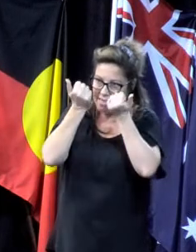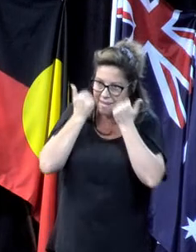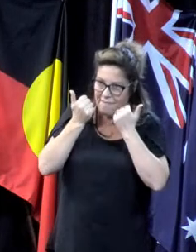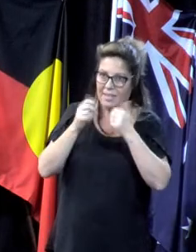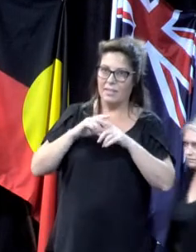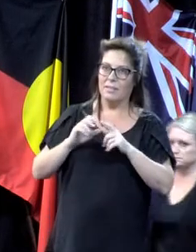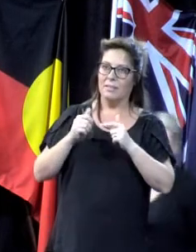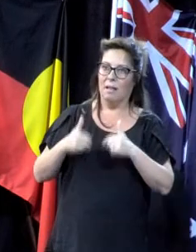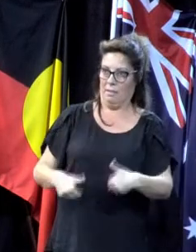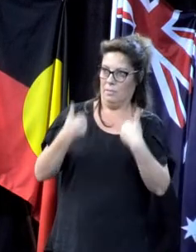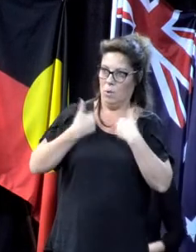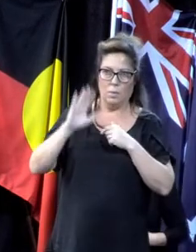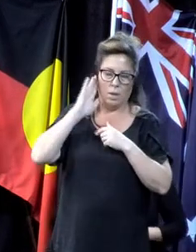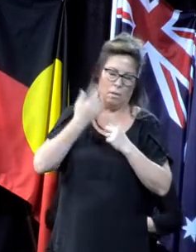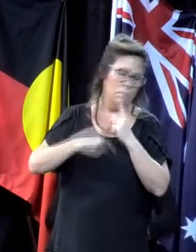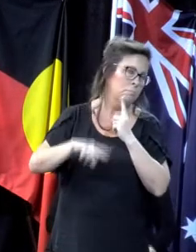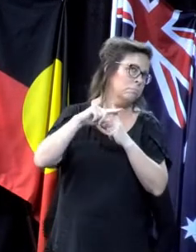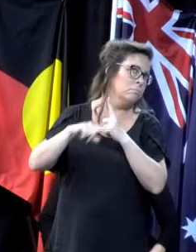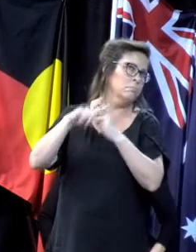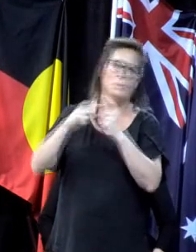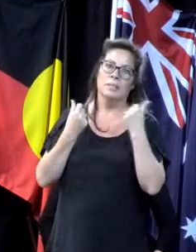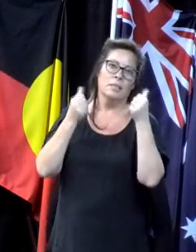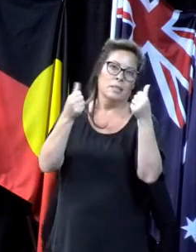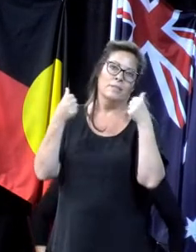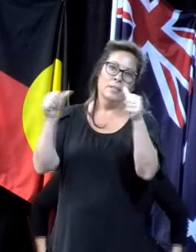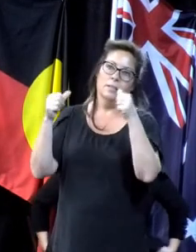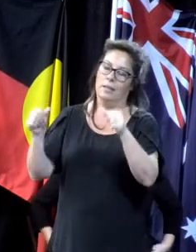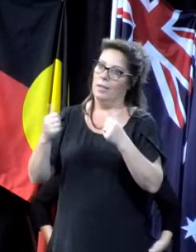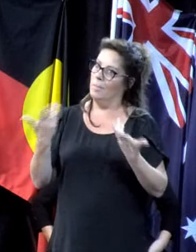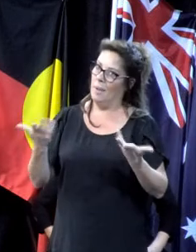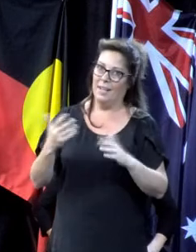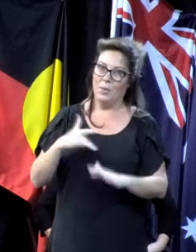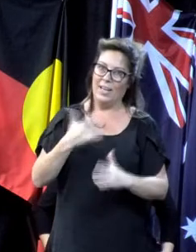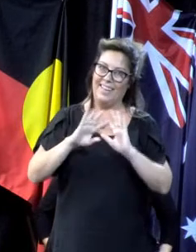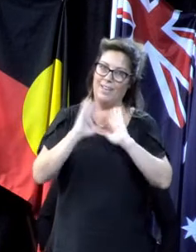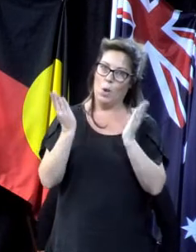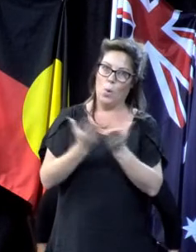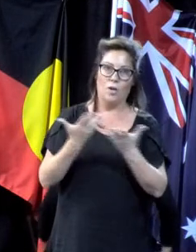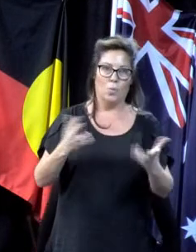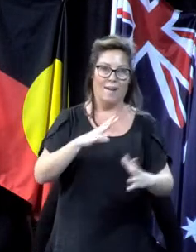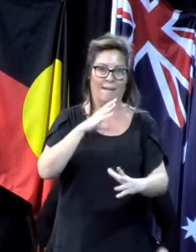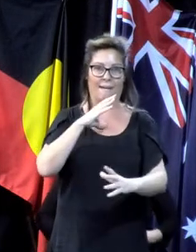We live in a world where at least governments like to have objective